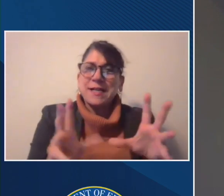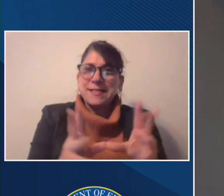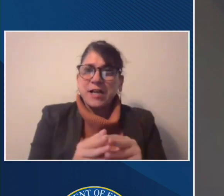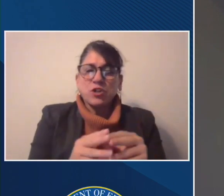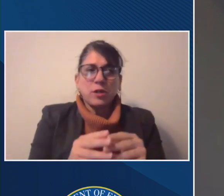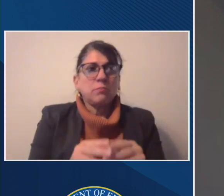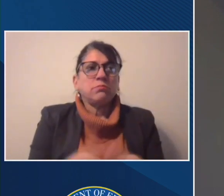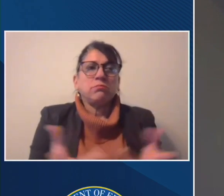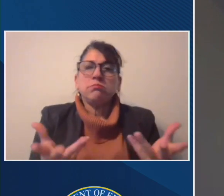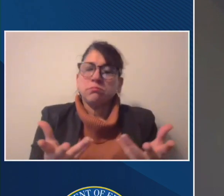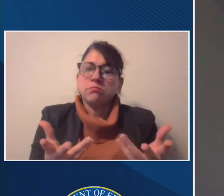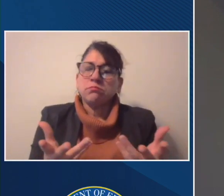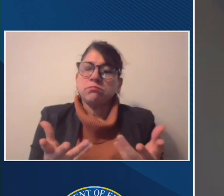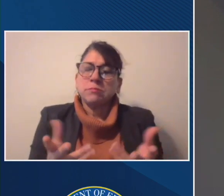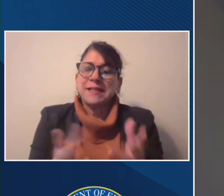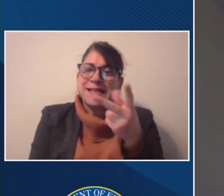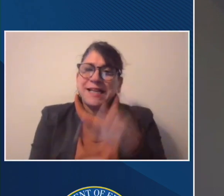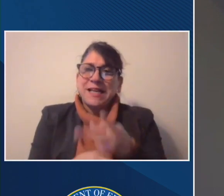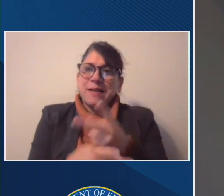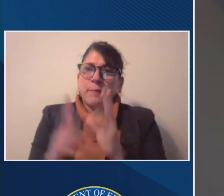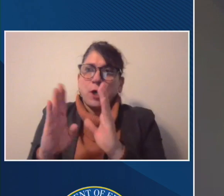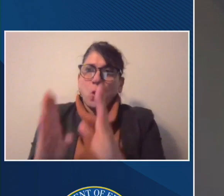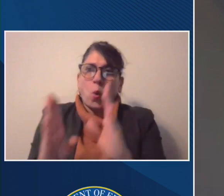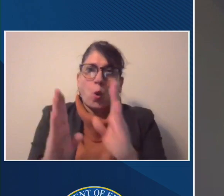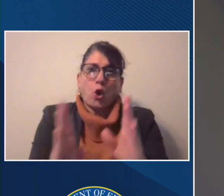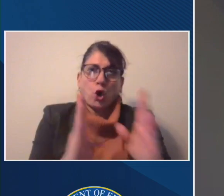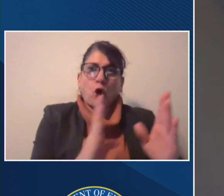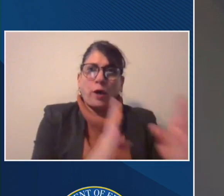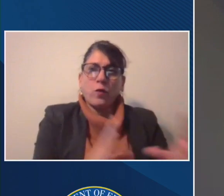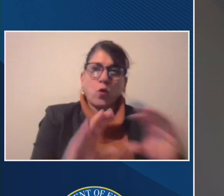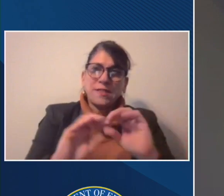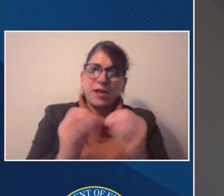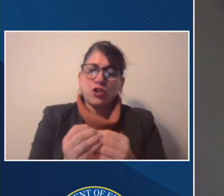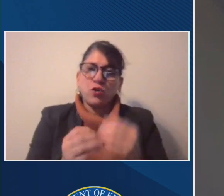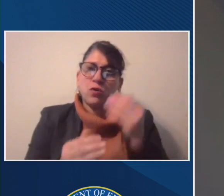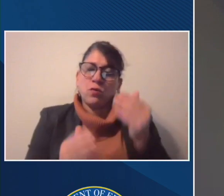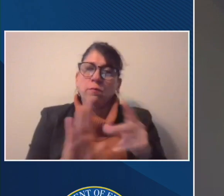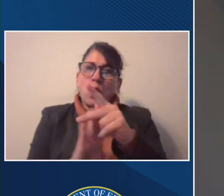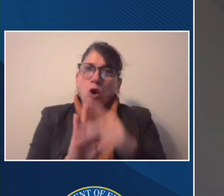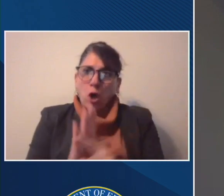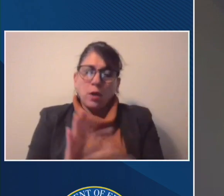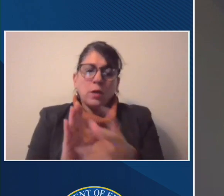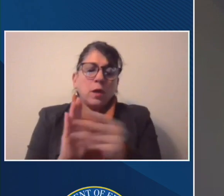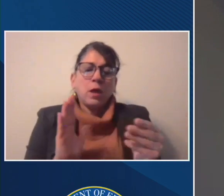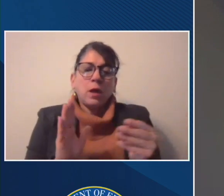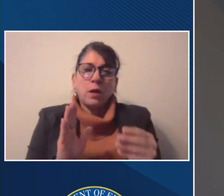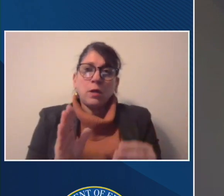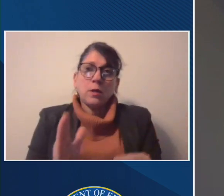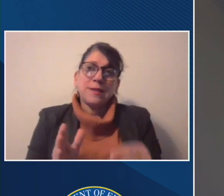adherence to the organizational protocols, agenda timelines, strategies and dynamics